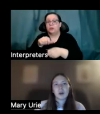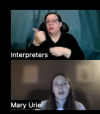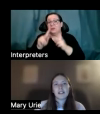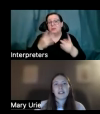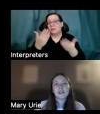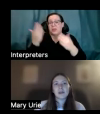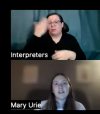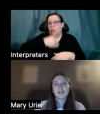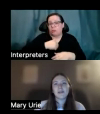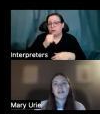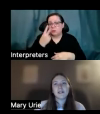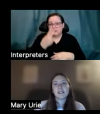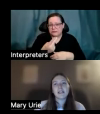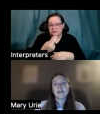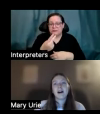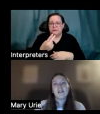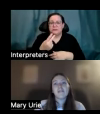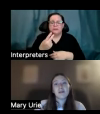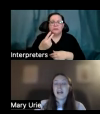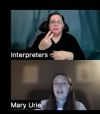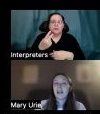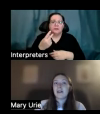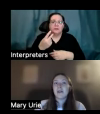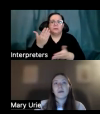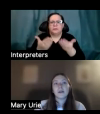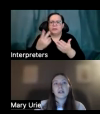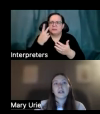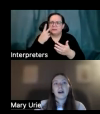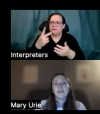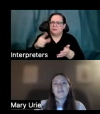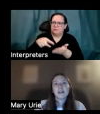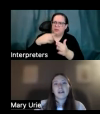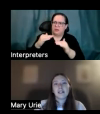are in that situation, you may see unfair pay, or unfair